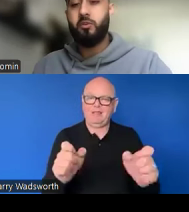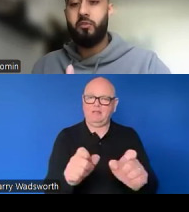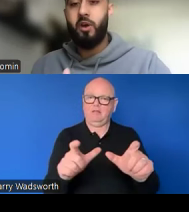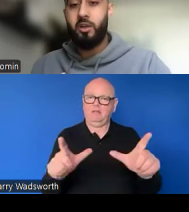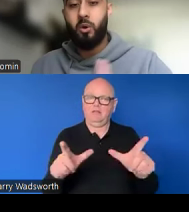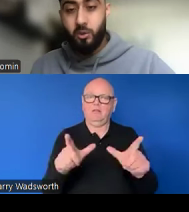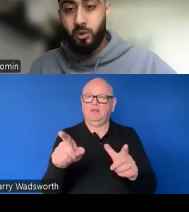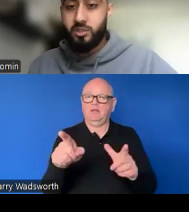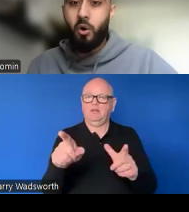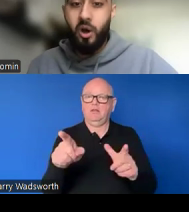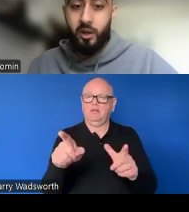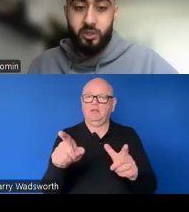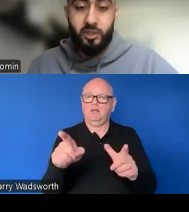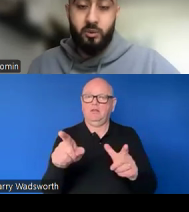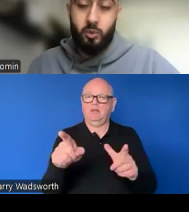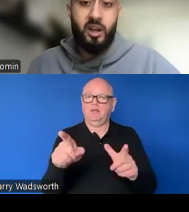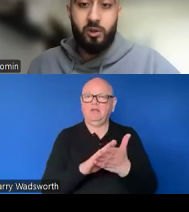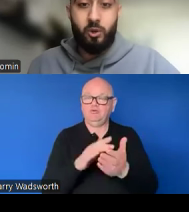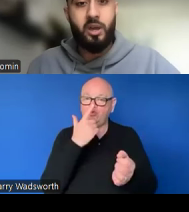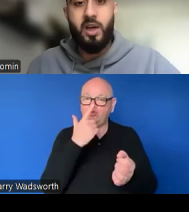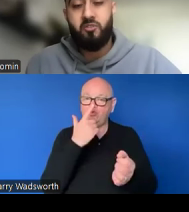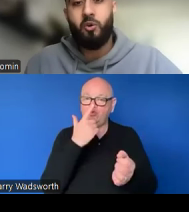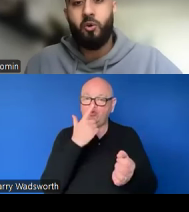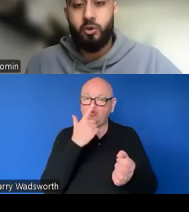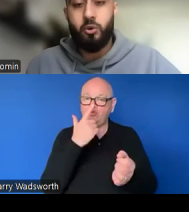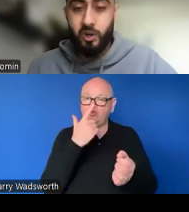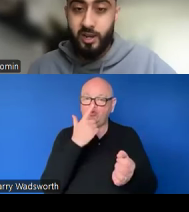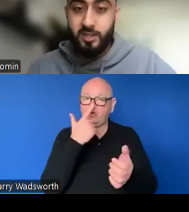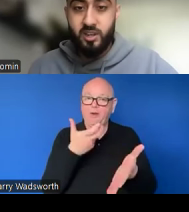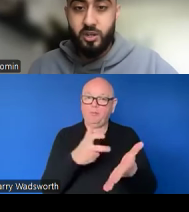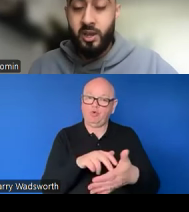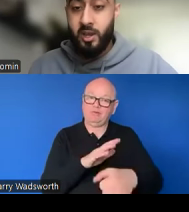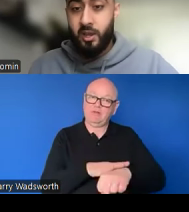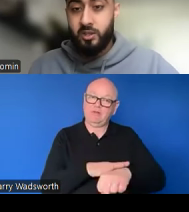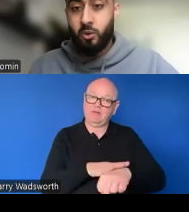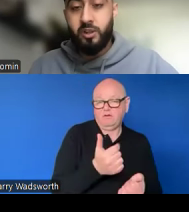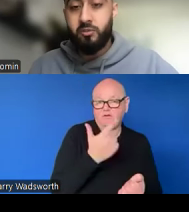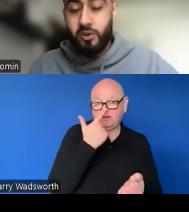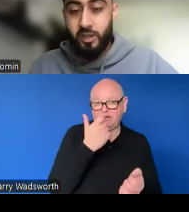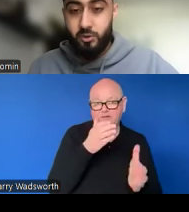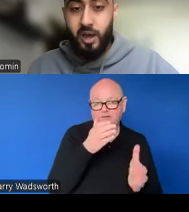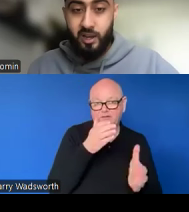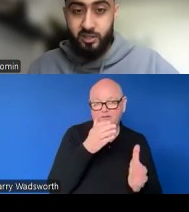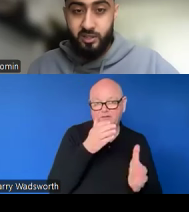for further one to one support and we can we can have a look at that for your organization. Feel free to do that as well.